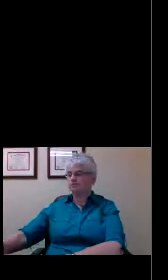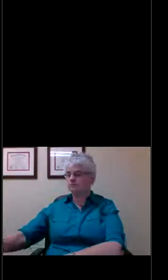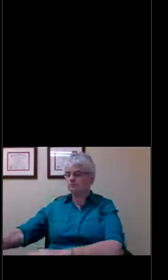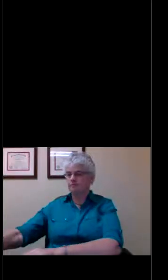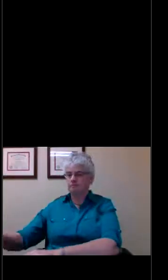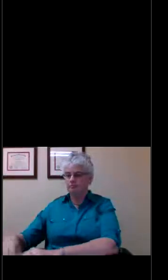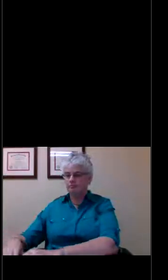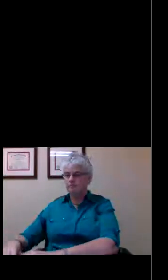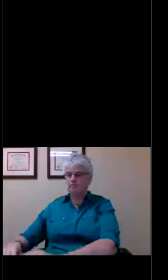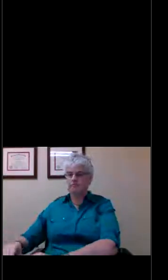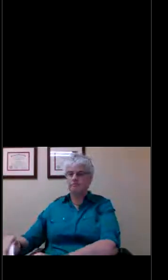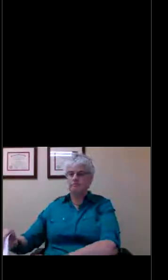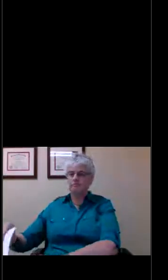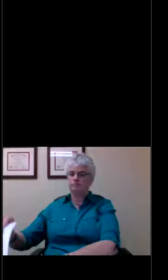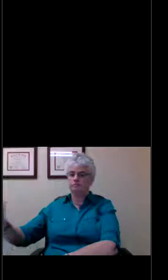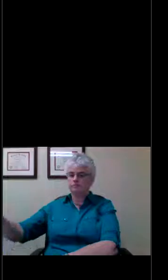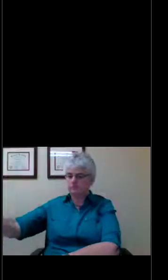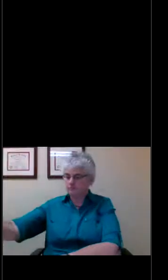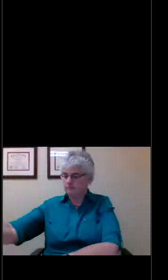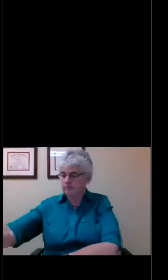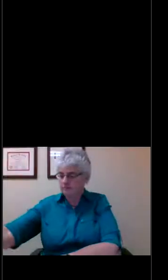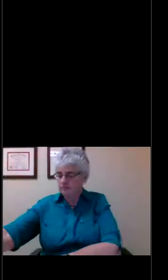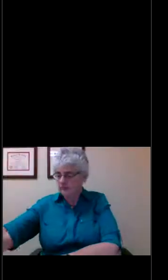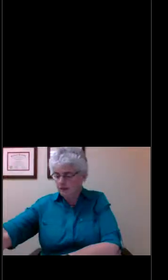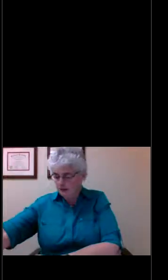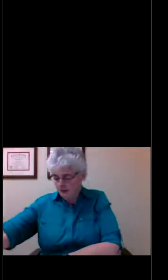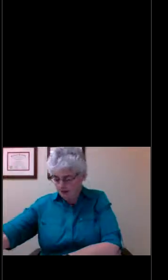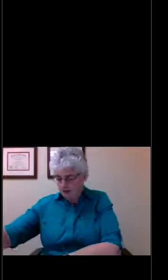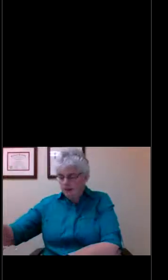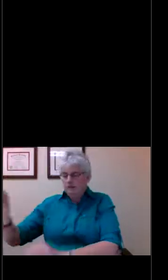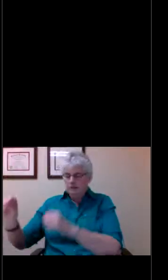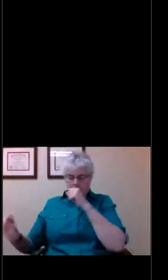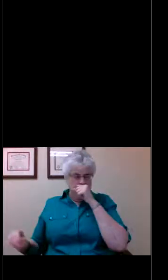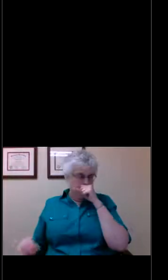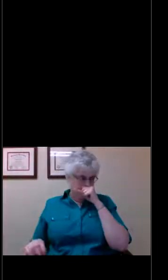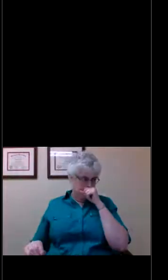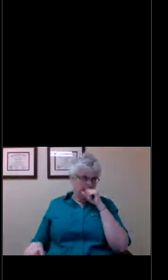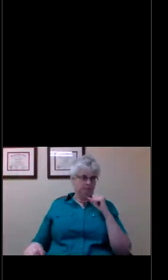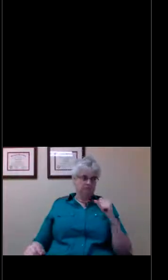and you have three options, "a person who is born deaf", "a person who is deaf and